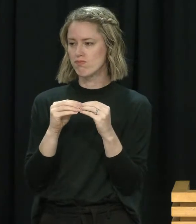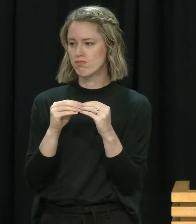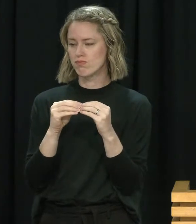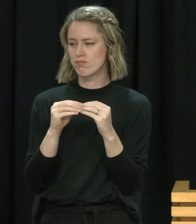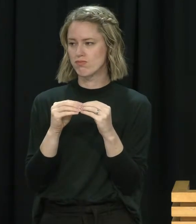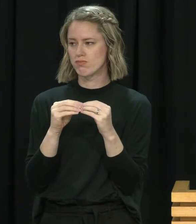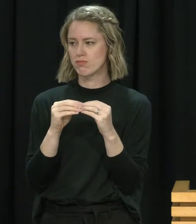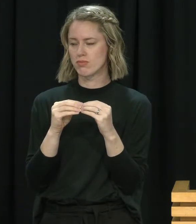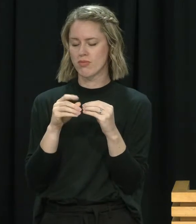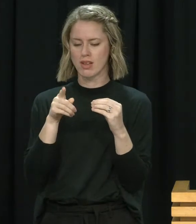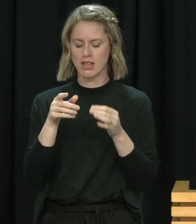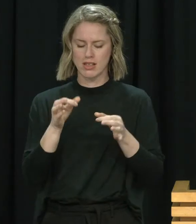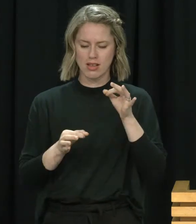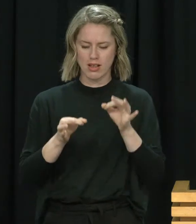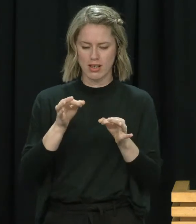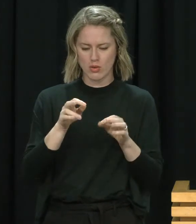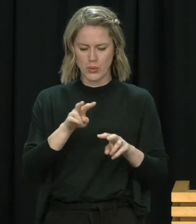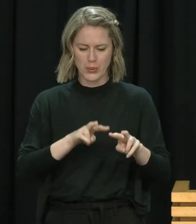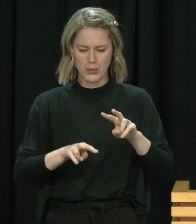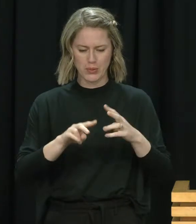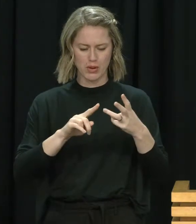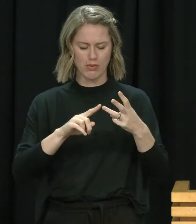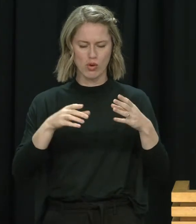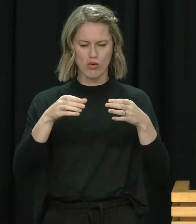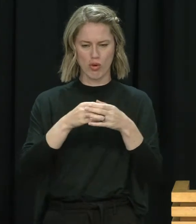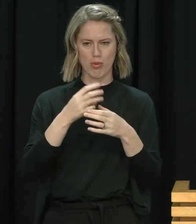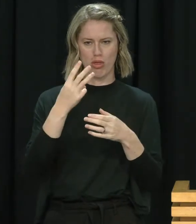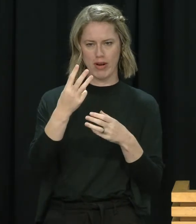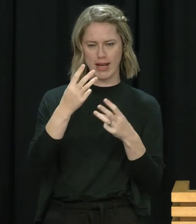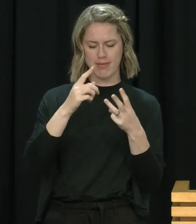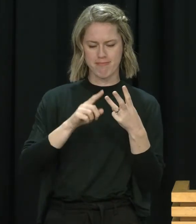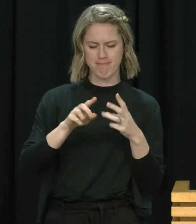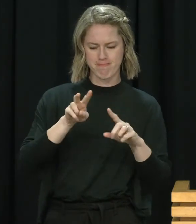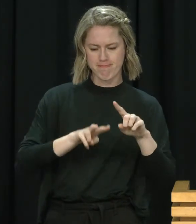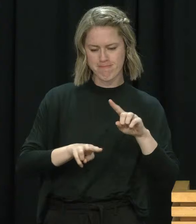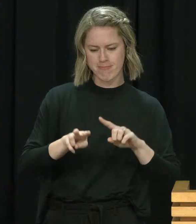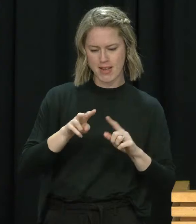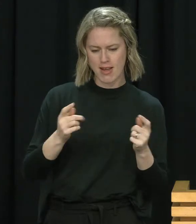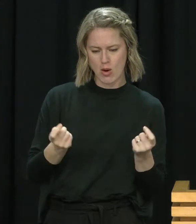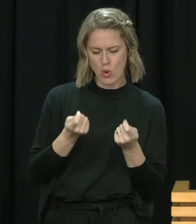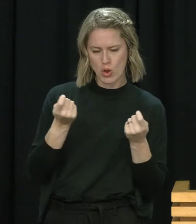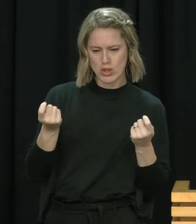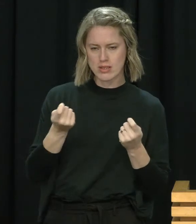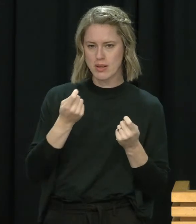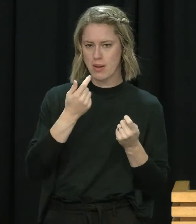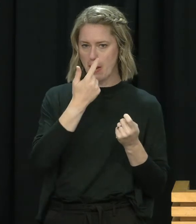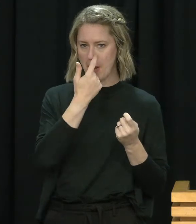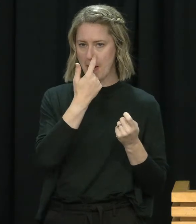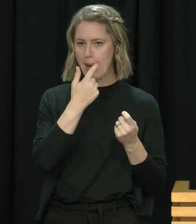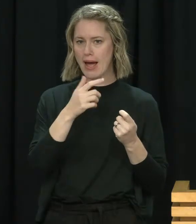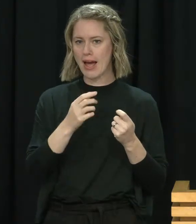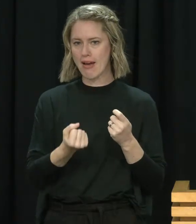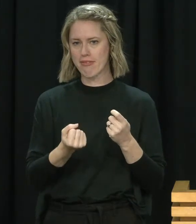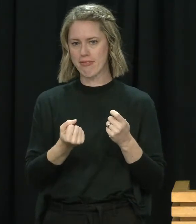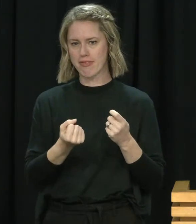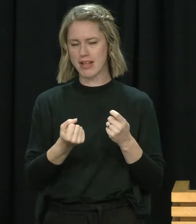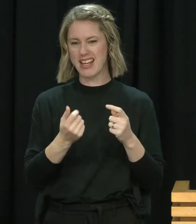patchwork at the moment? Look, DHBs